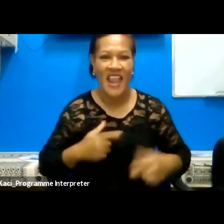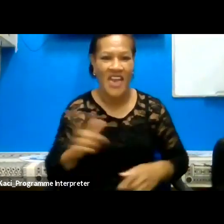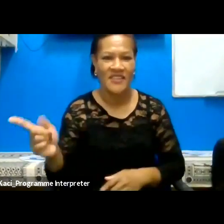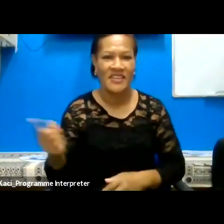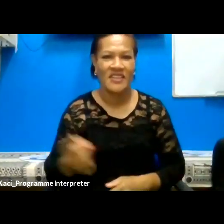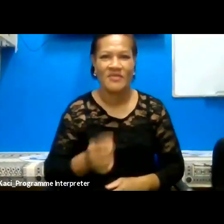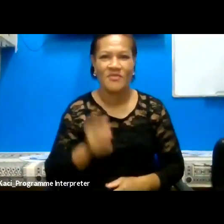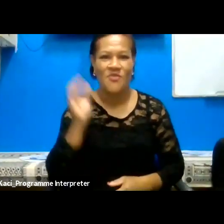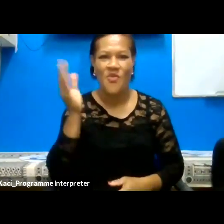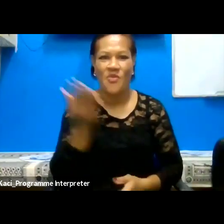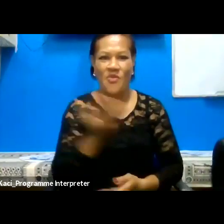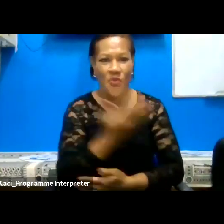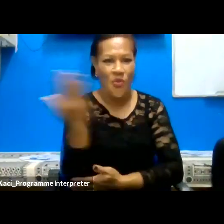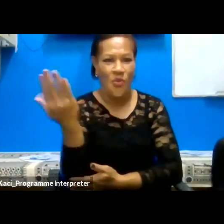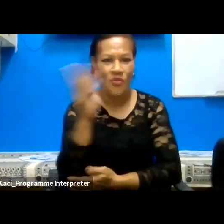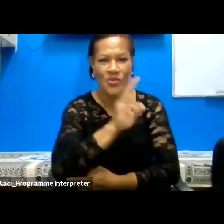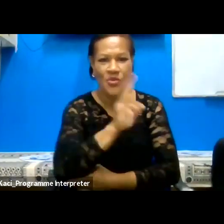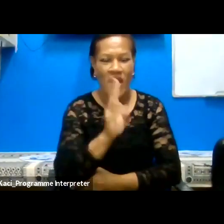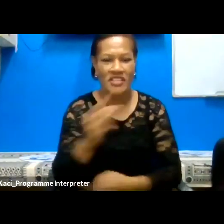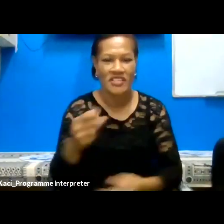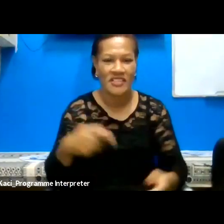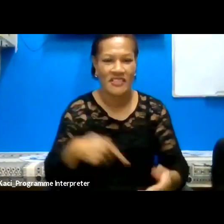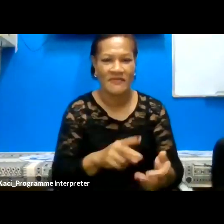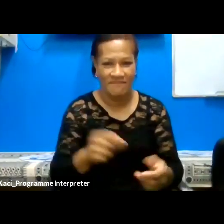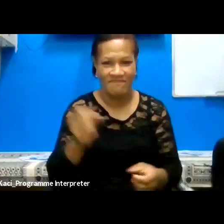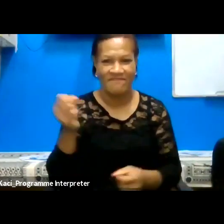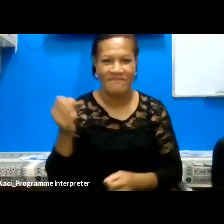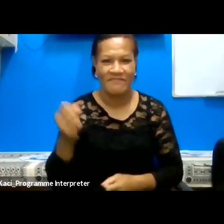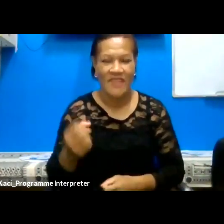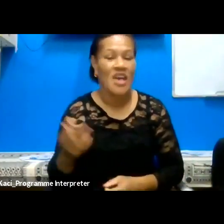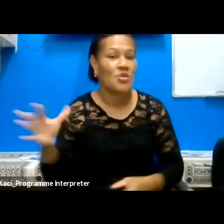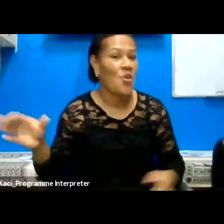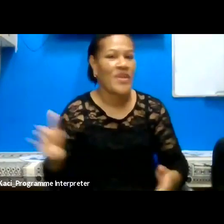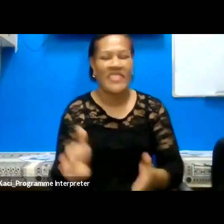Sign Languages. Thank you very much.